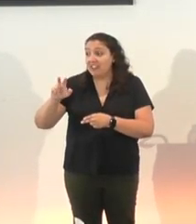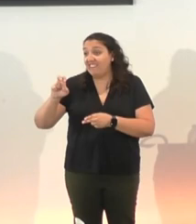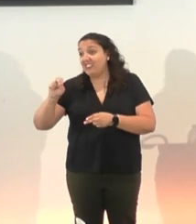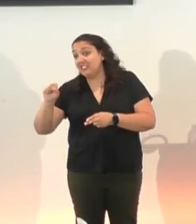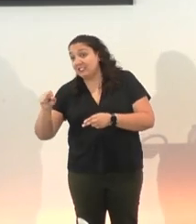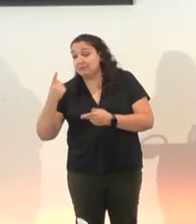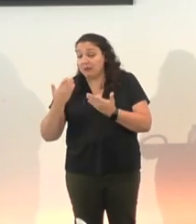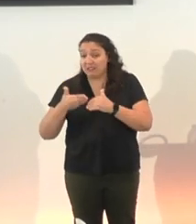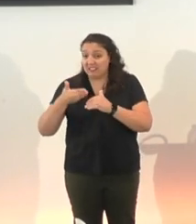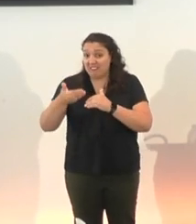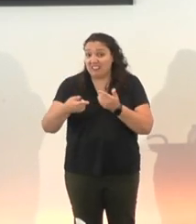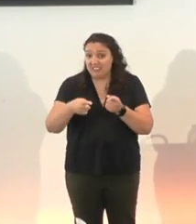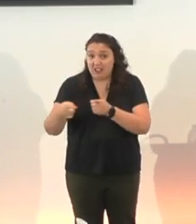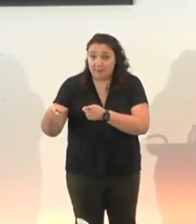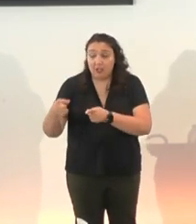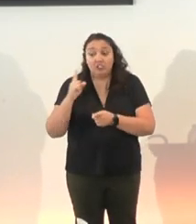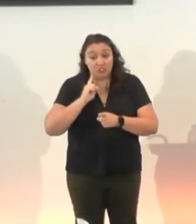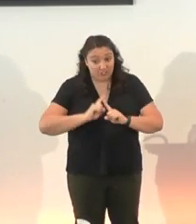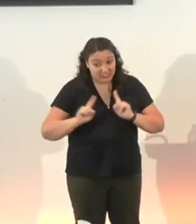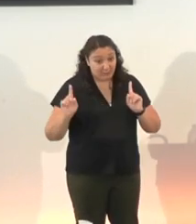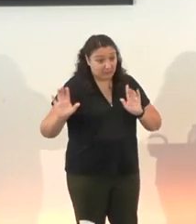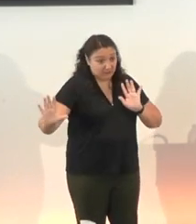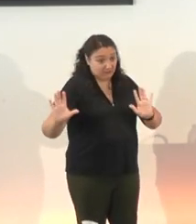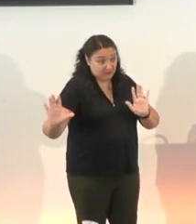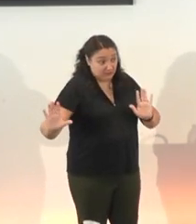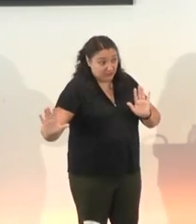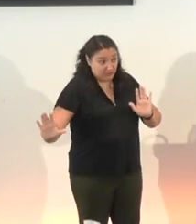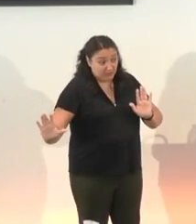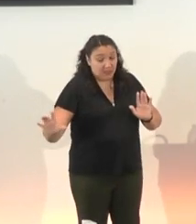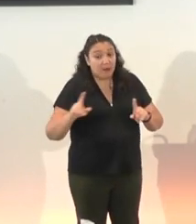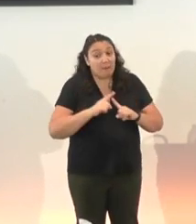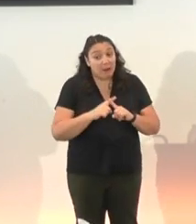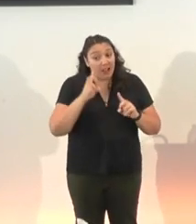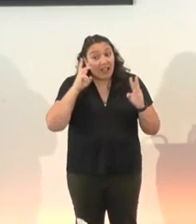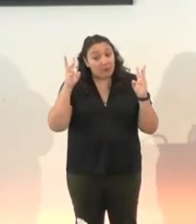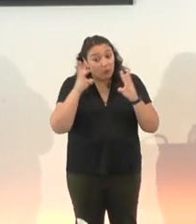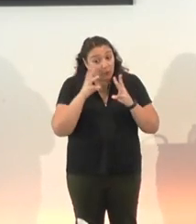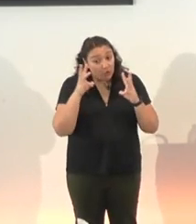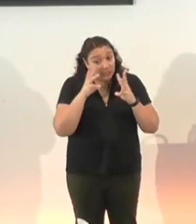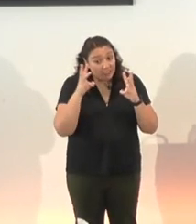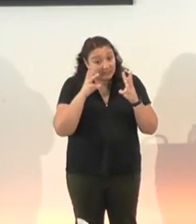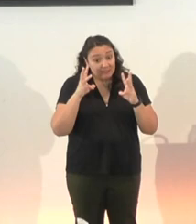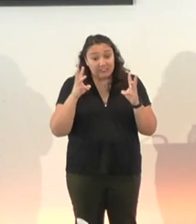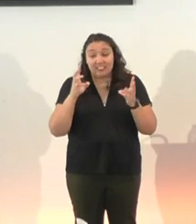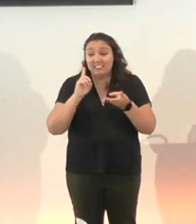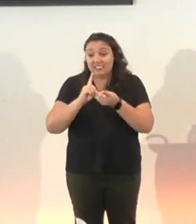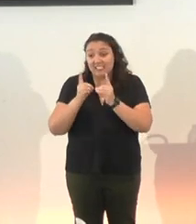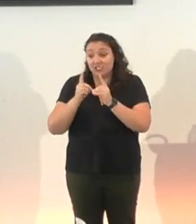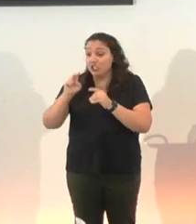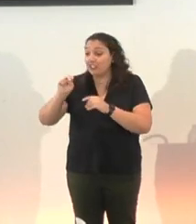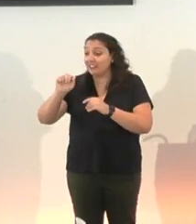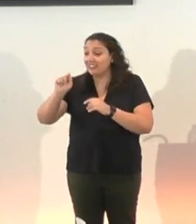coming up so there's a difference. I worry our digital natives don't recognize the input cage